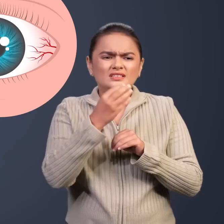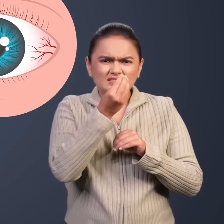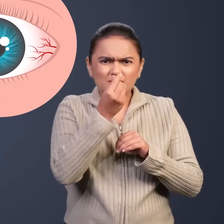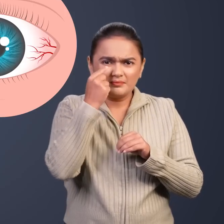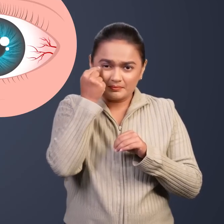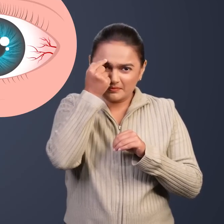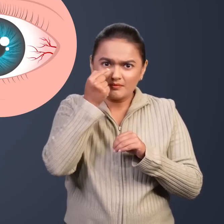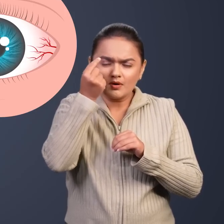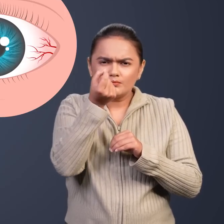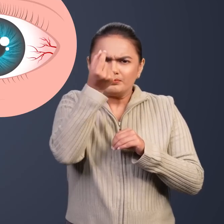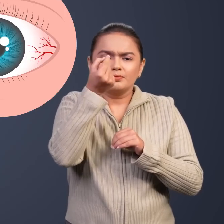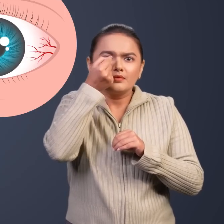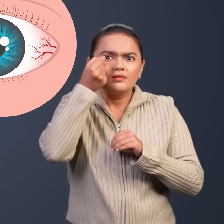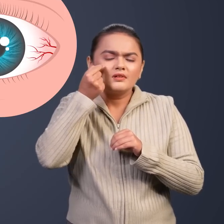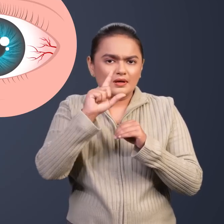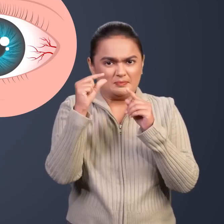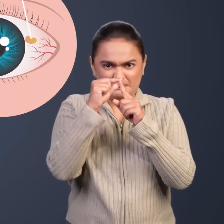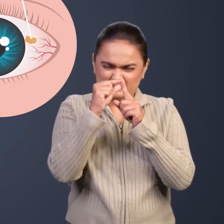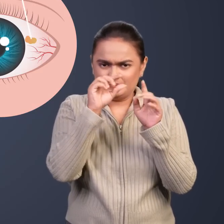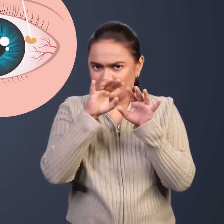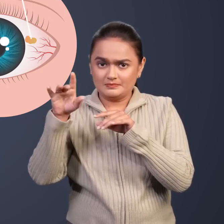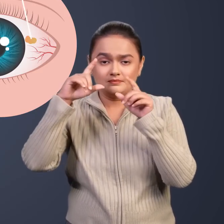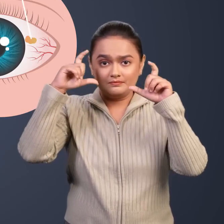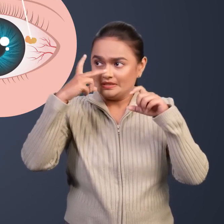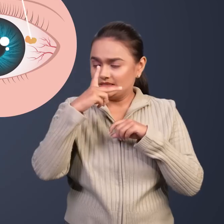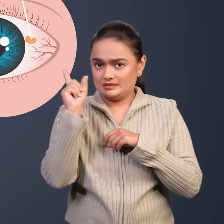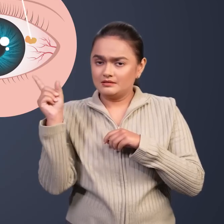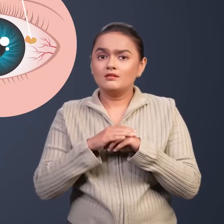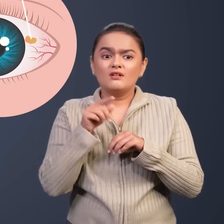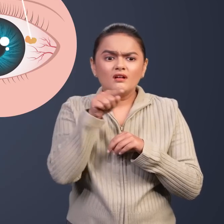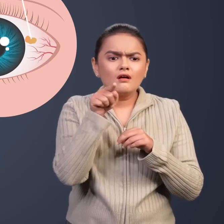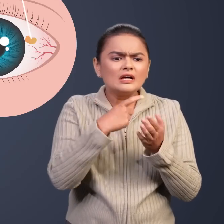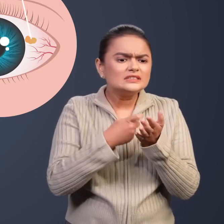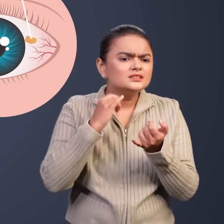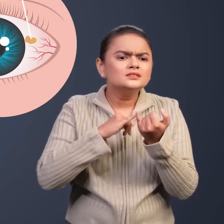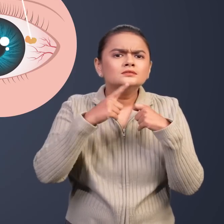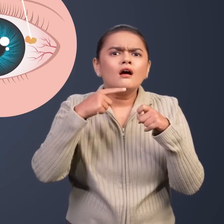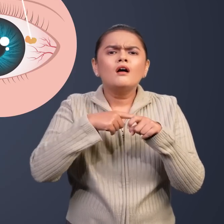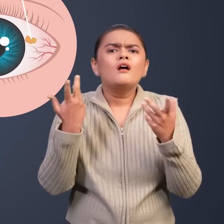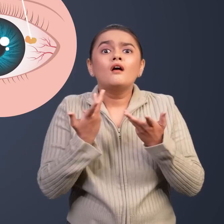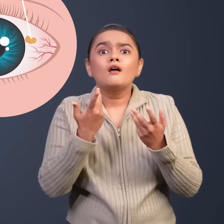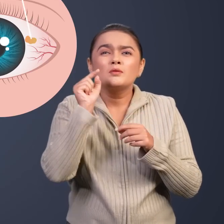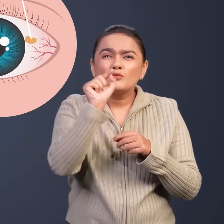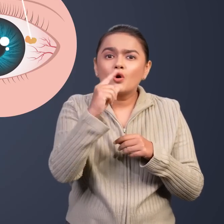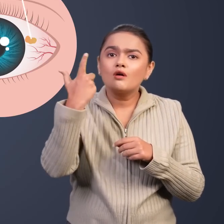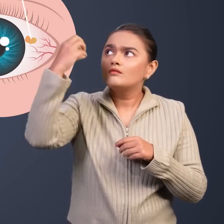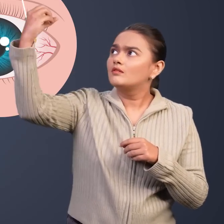or a small little bump on the surface of the eye, which we call a peninsula. And one of the risk factors for those conditions is UV rays.